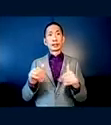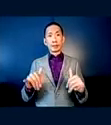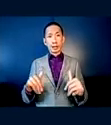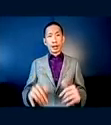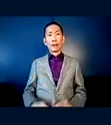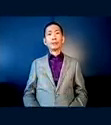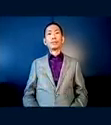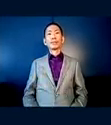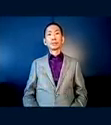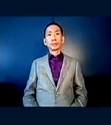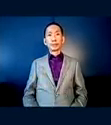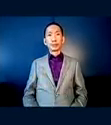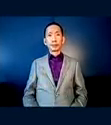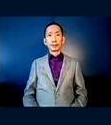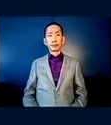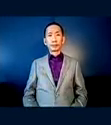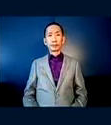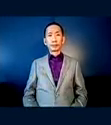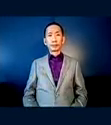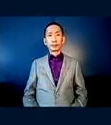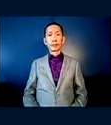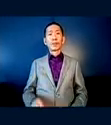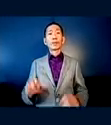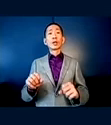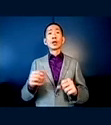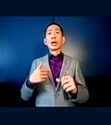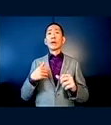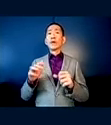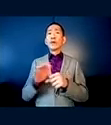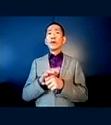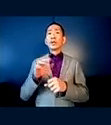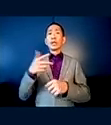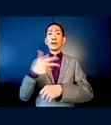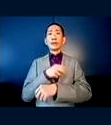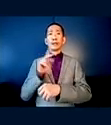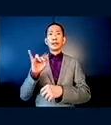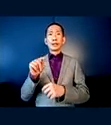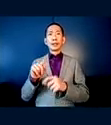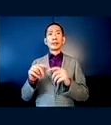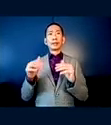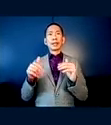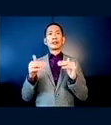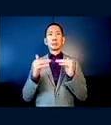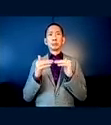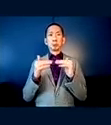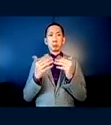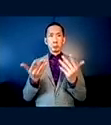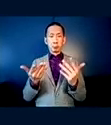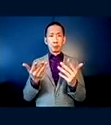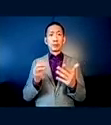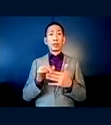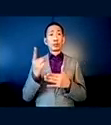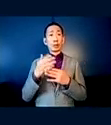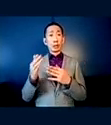EXAMPLE, AT THE SAME TIME. SO WE COULD HAVE CONSTRUCTED FULLY IMMUNIZED KID, ALMOST EQUIVALENT TO MEASLES.